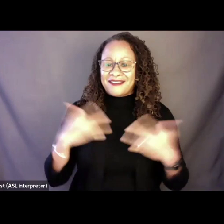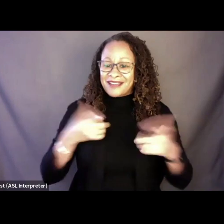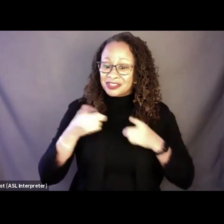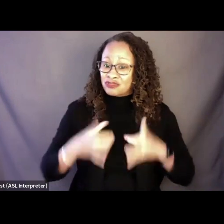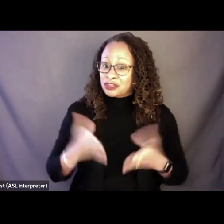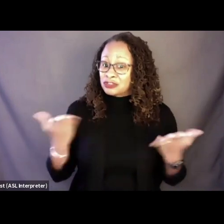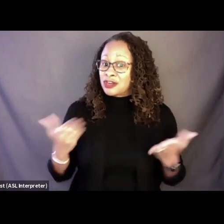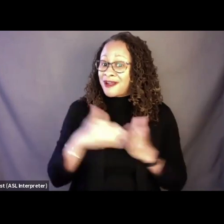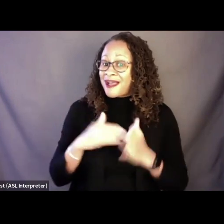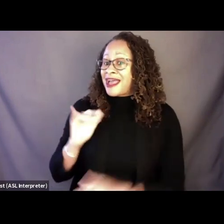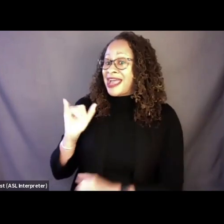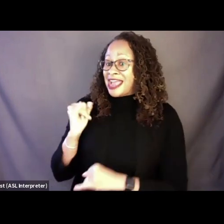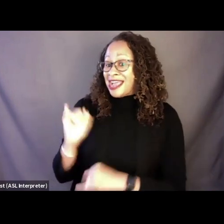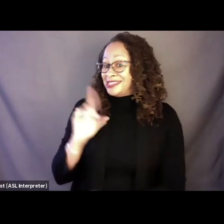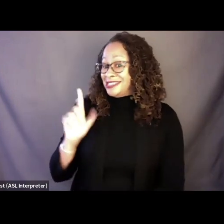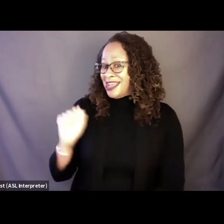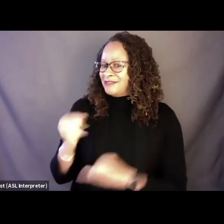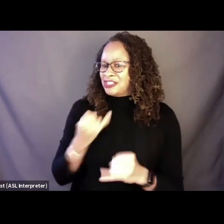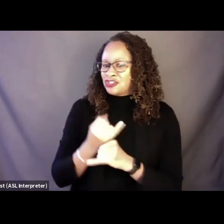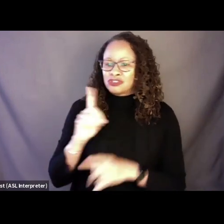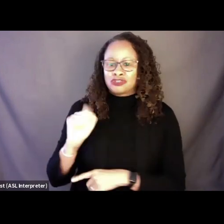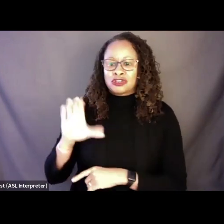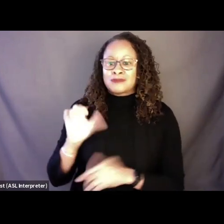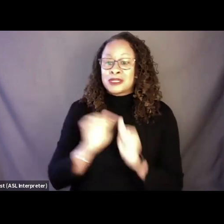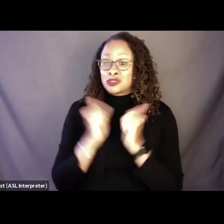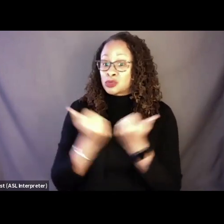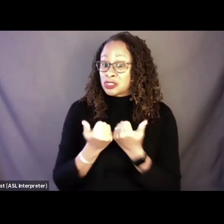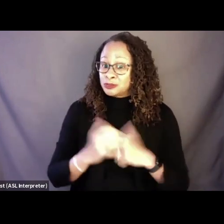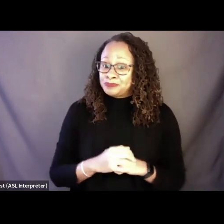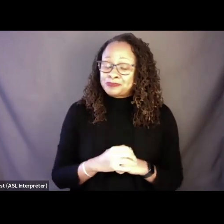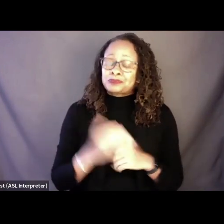at the International Documentary Association. Before we begin,